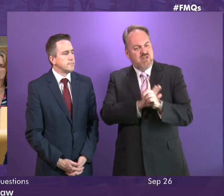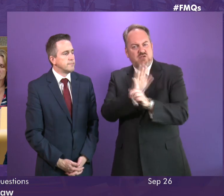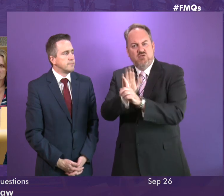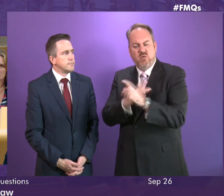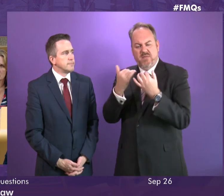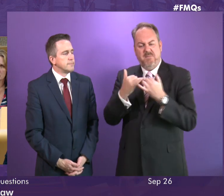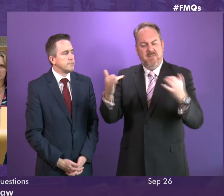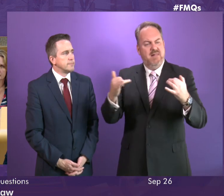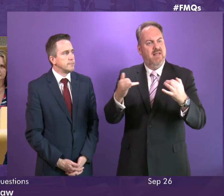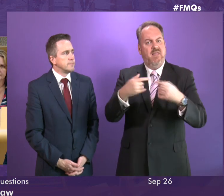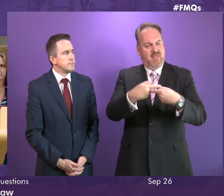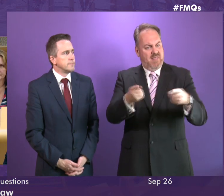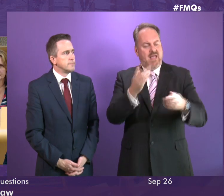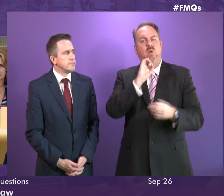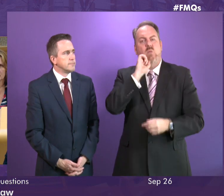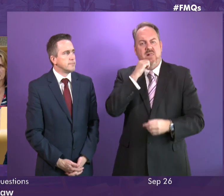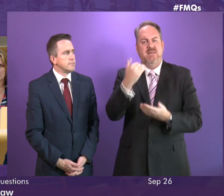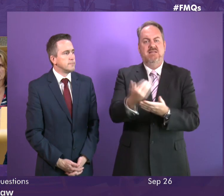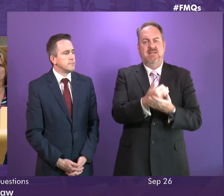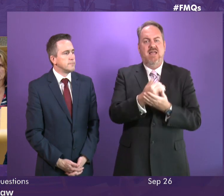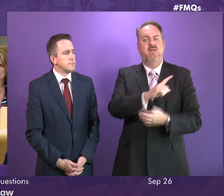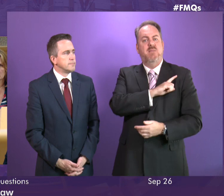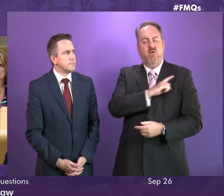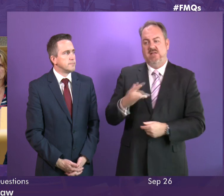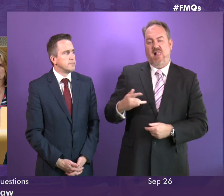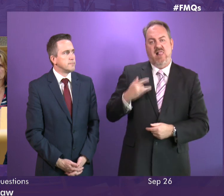Gives us confidence that life means the whole of their life ... If dangerous killers are